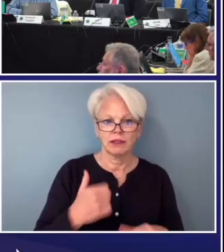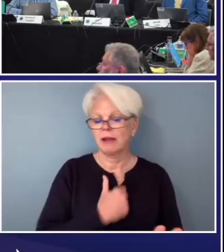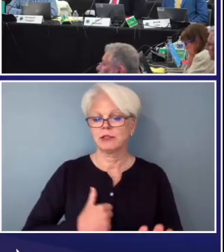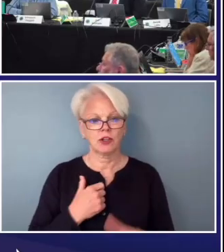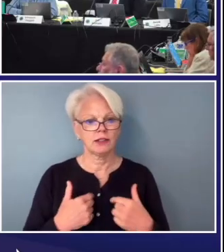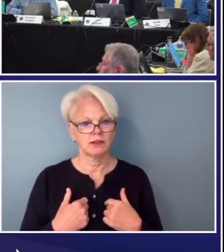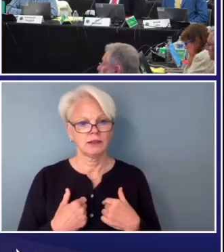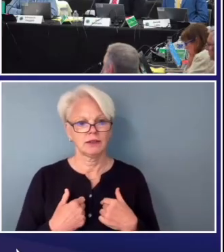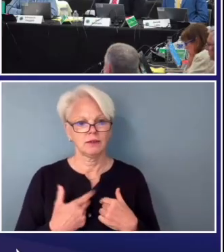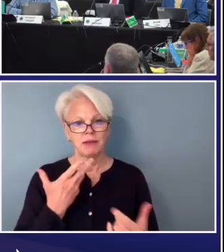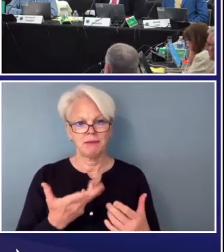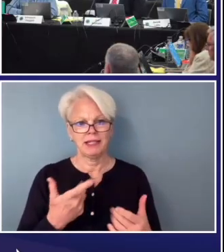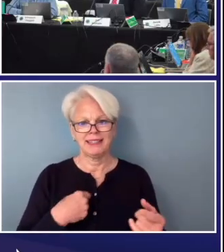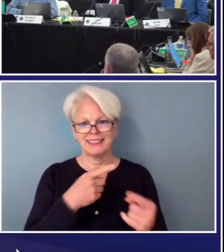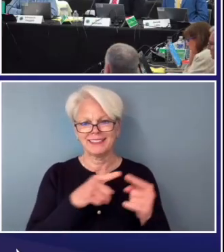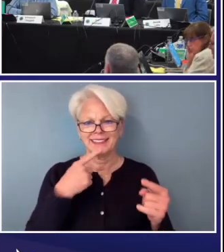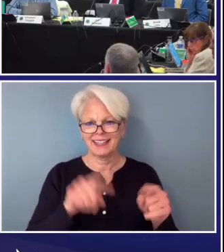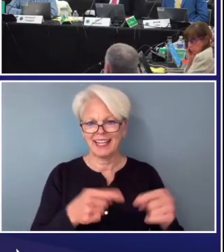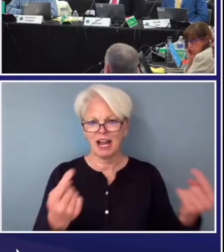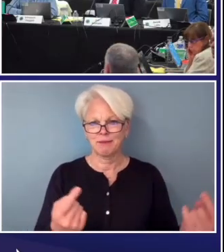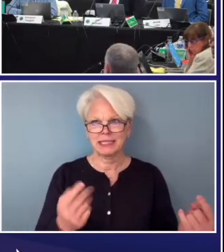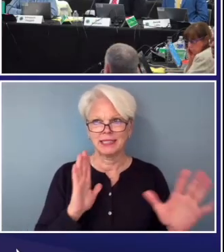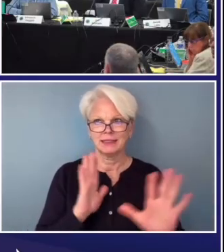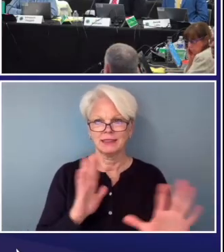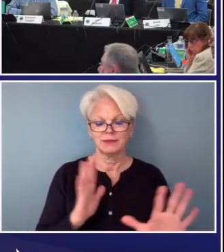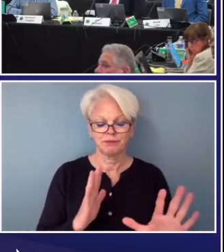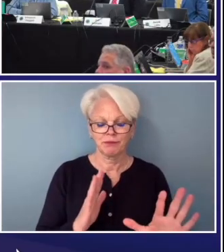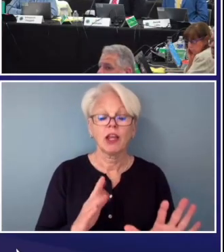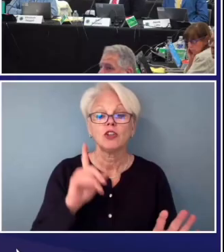be the opposite. I'm sorry, it should be without a teachout.